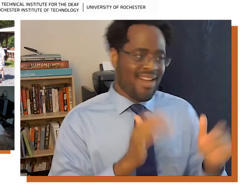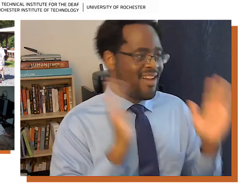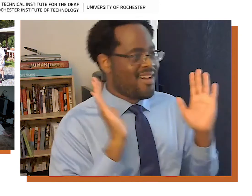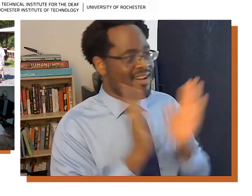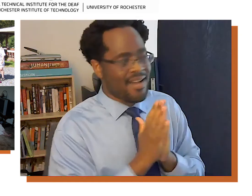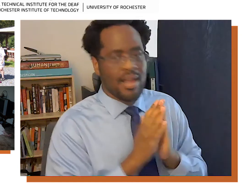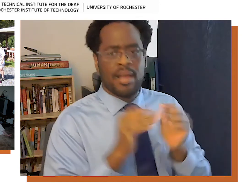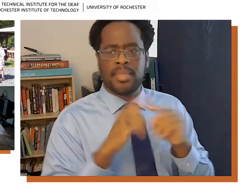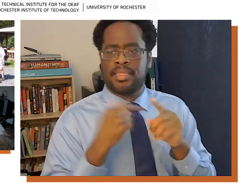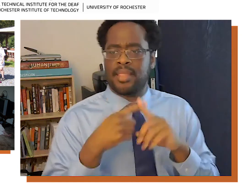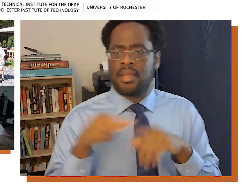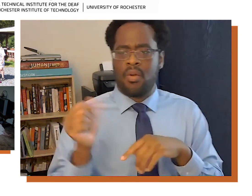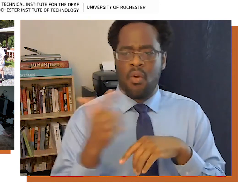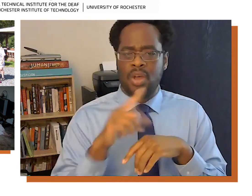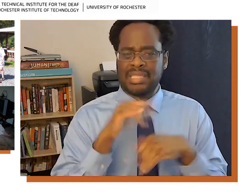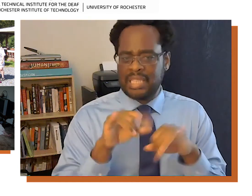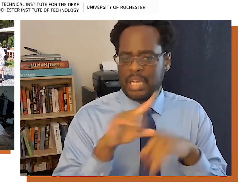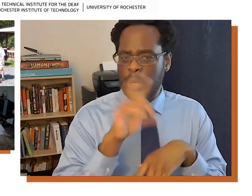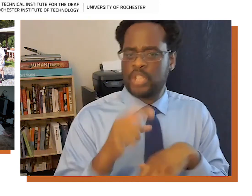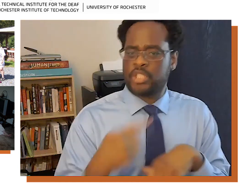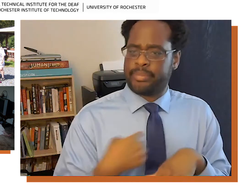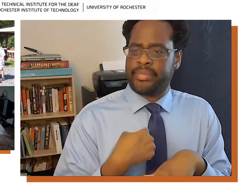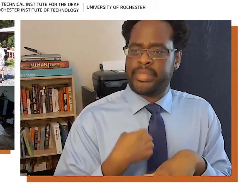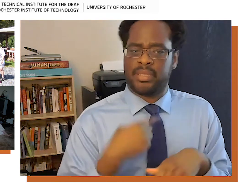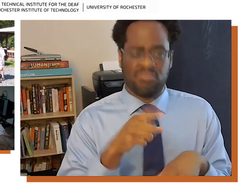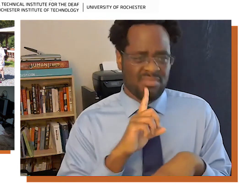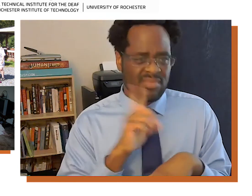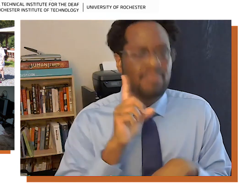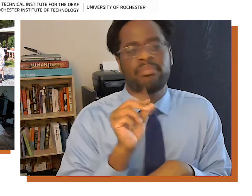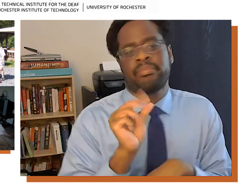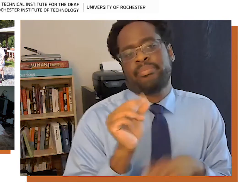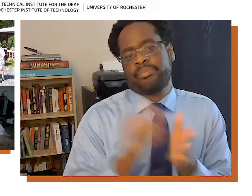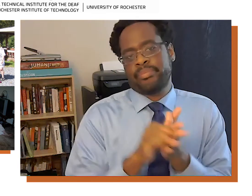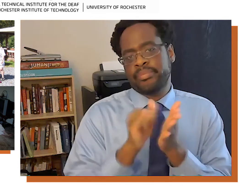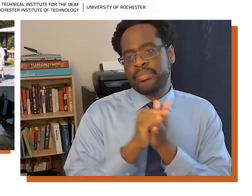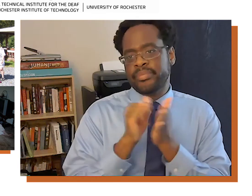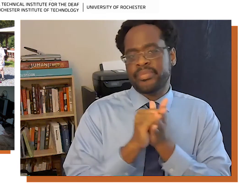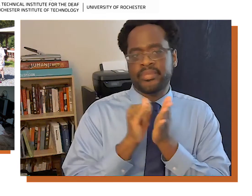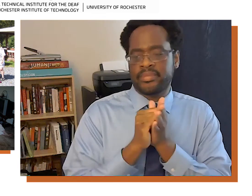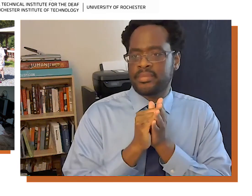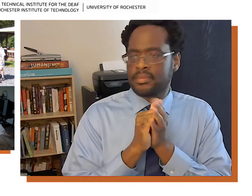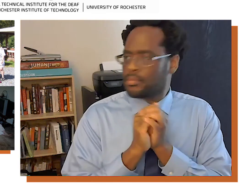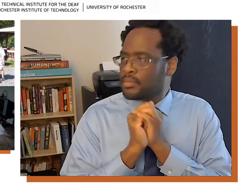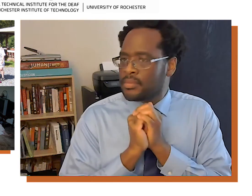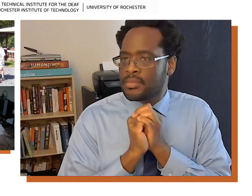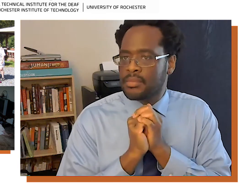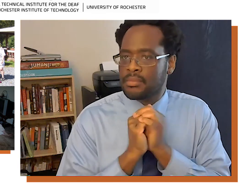I was surrounded by Deaf people, so that was great, but many people also questioned me. They said, "You're not Deaf.